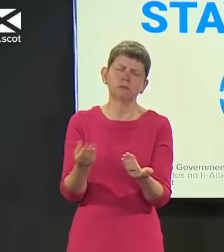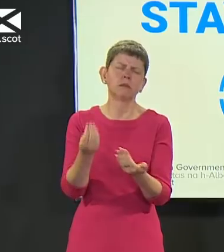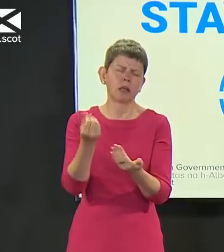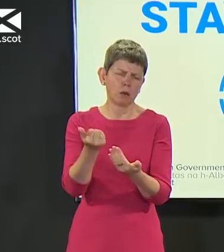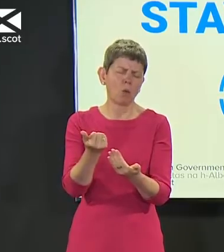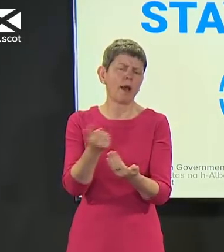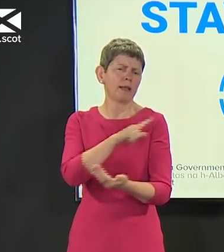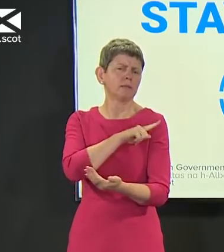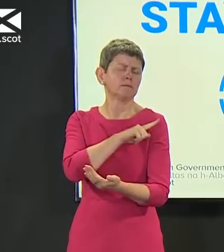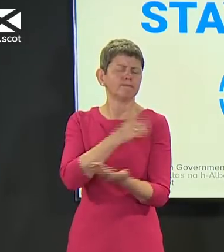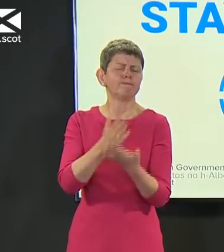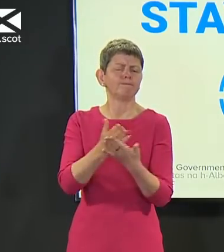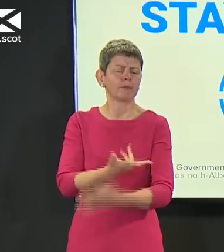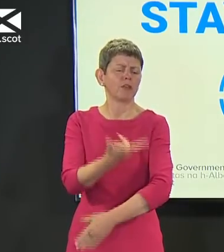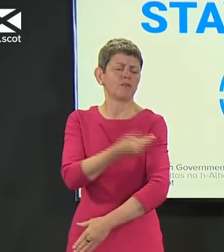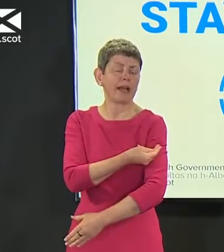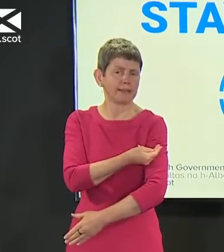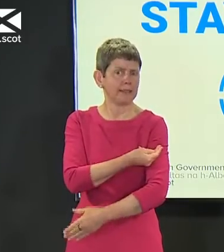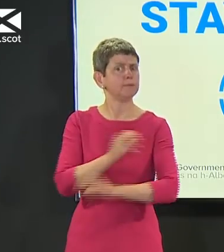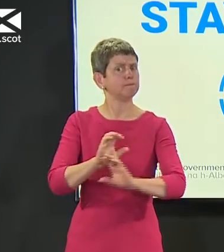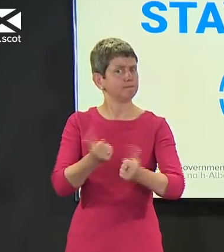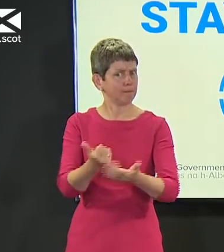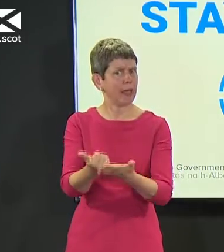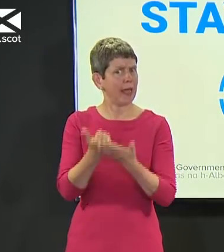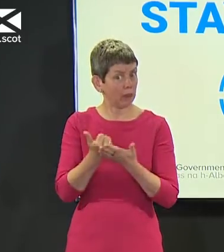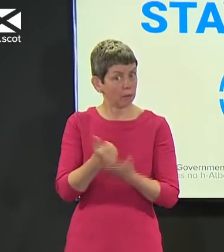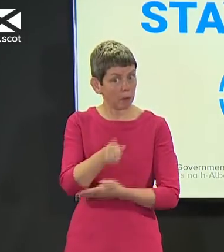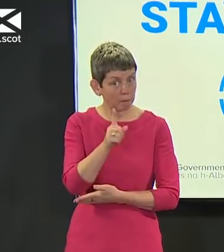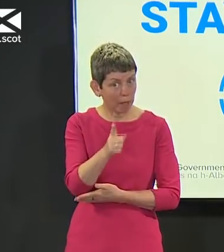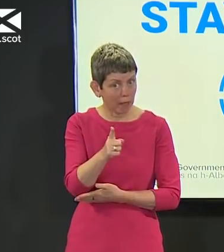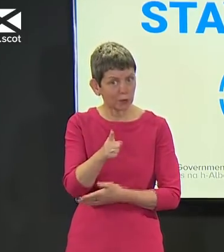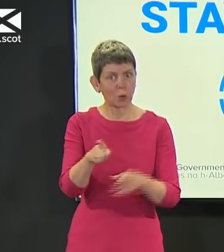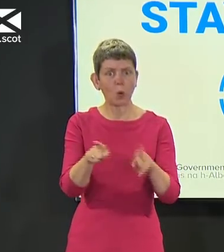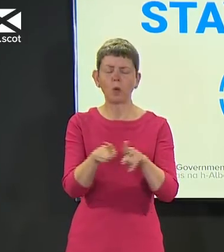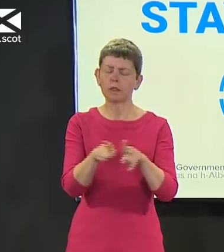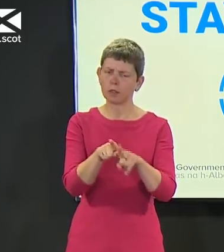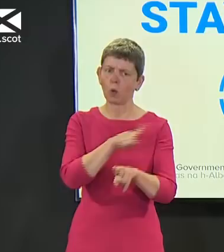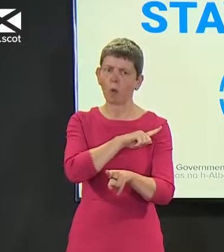it is also and we shouldn't lose sight of this because so many people have stuck so well to all